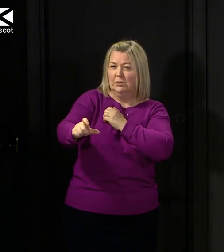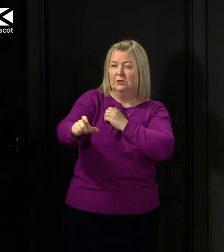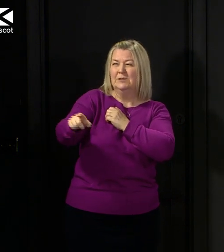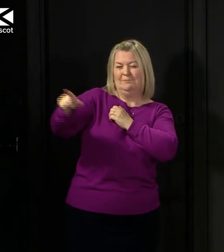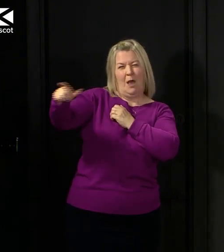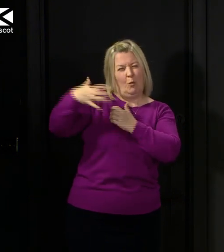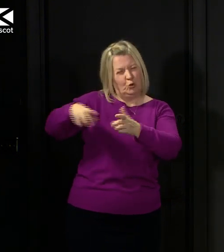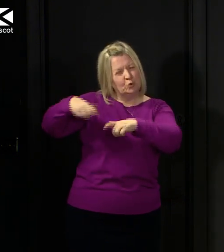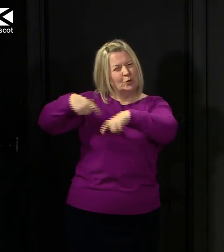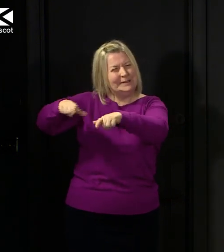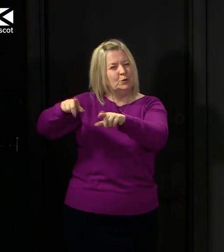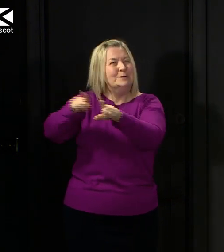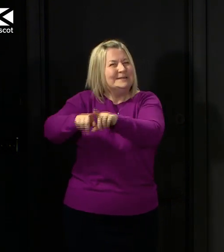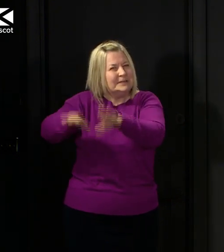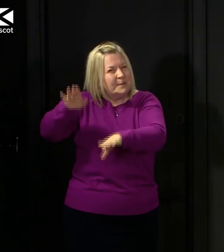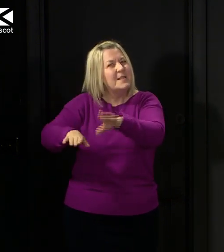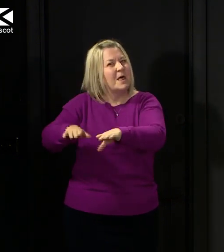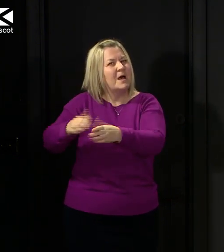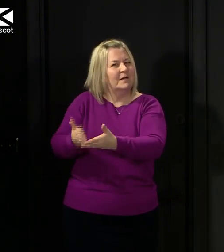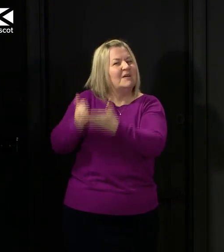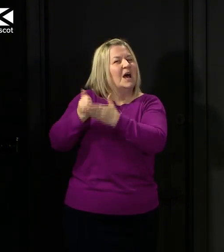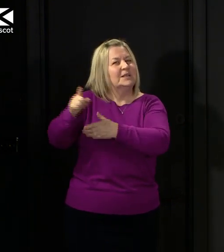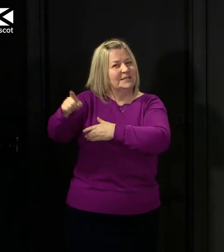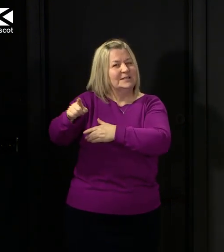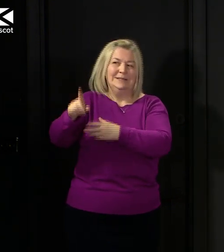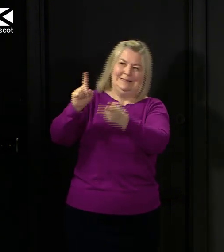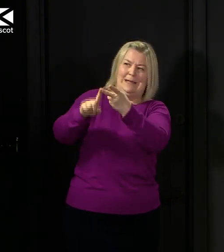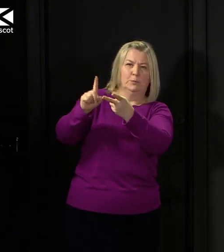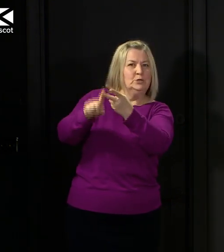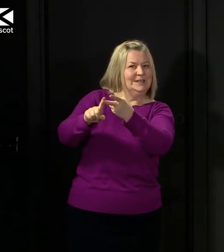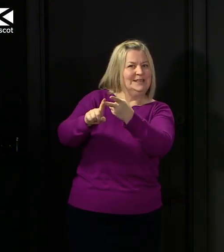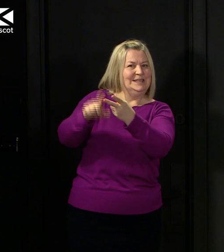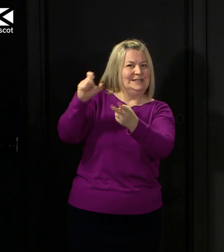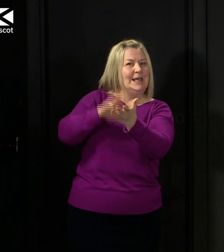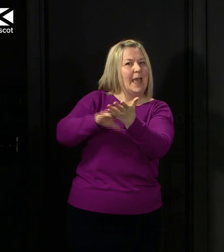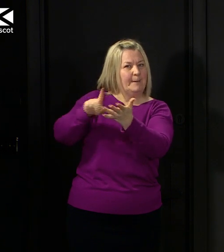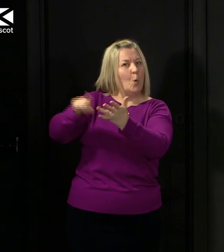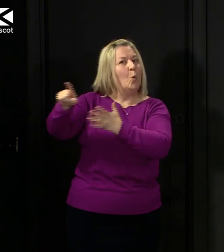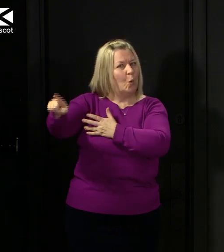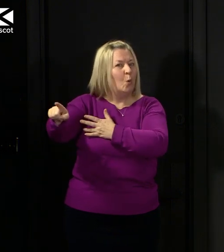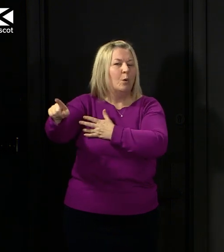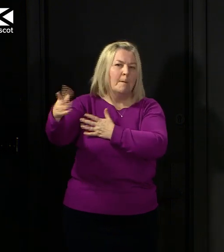of advice as possible, Gregor as deputy Chief Medical Officer has been integrally been involved